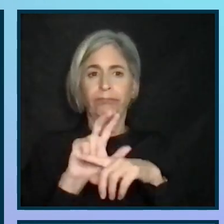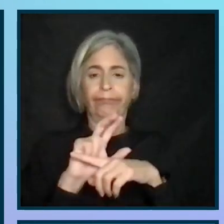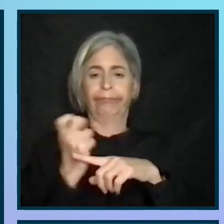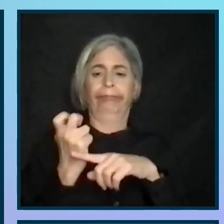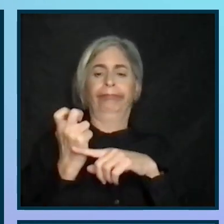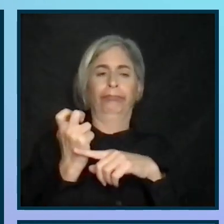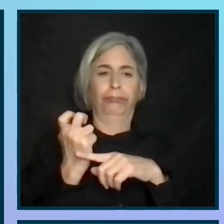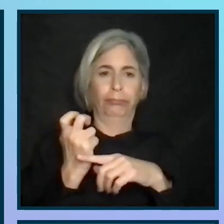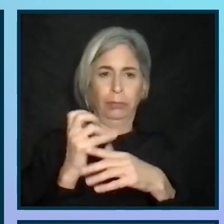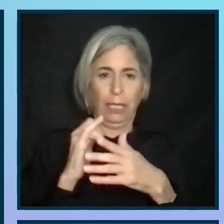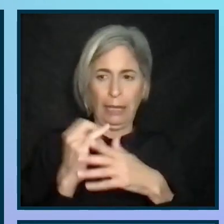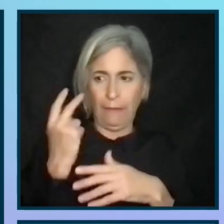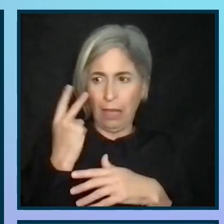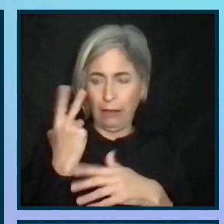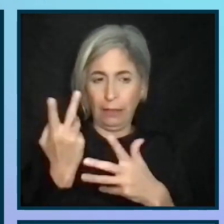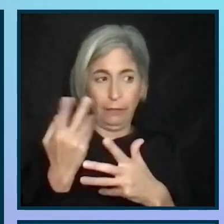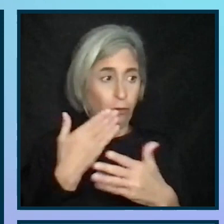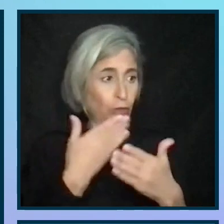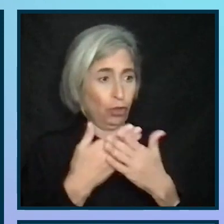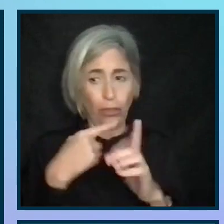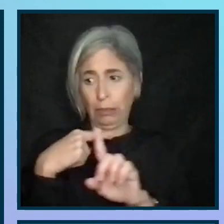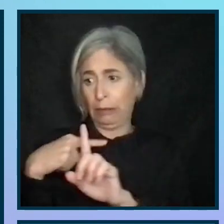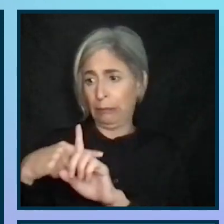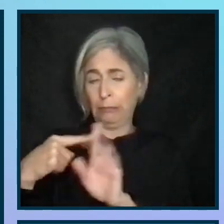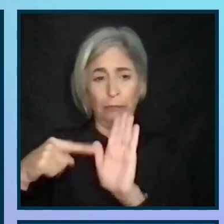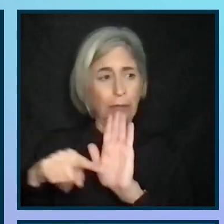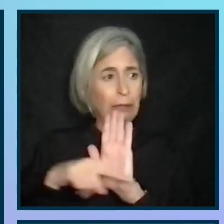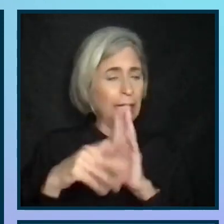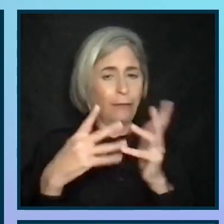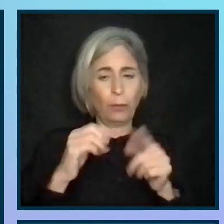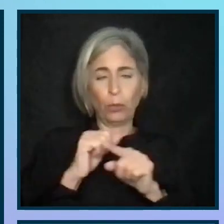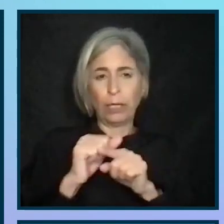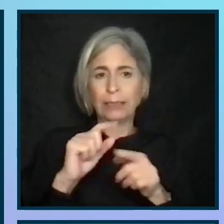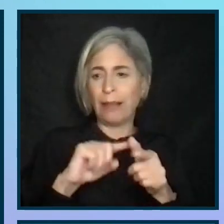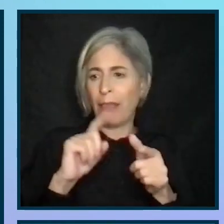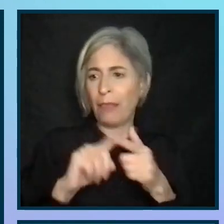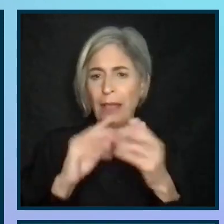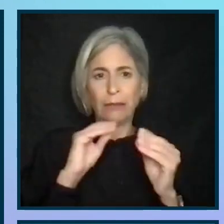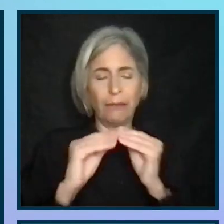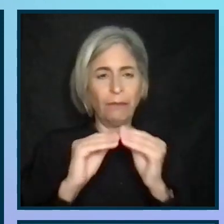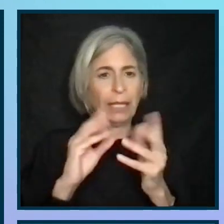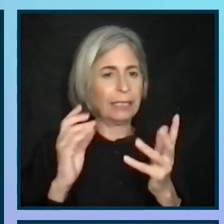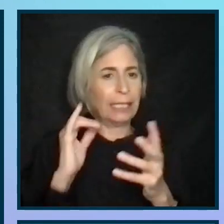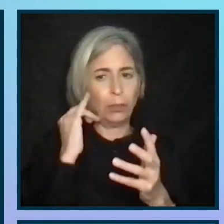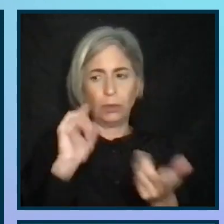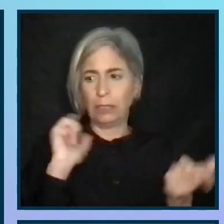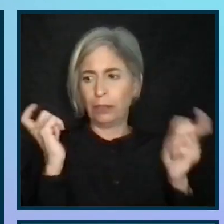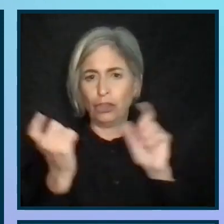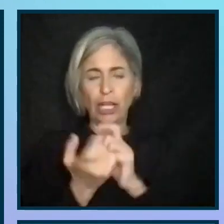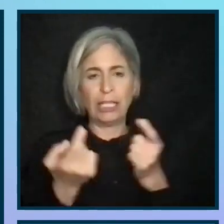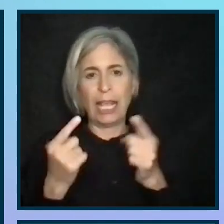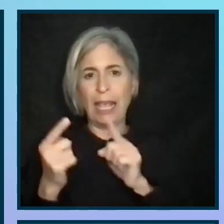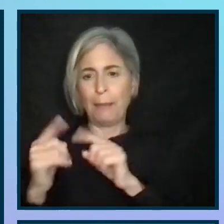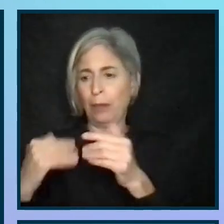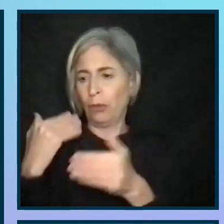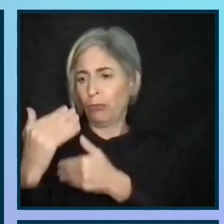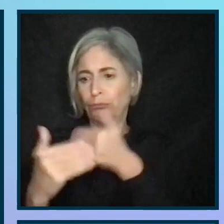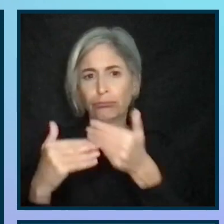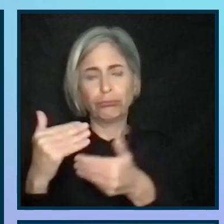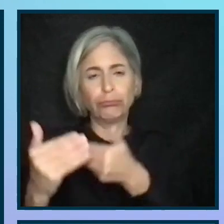which gives you an idea of how good your practices are. And then you can see the change over time as well.